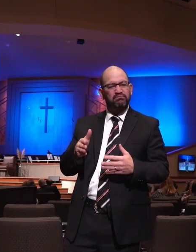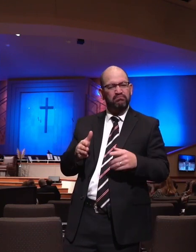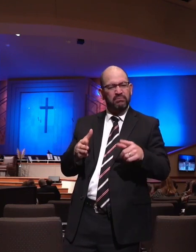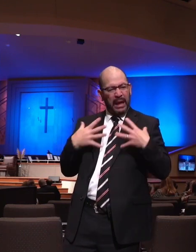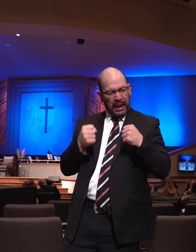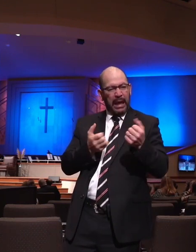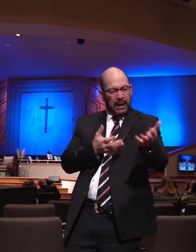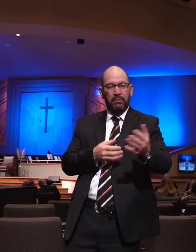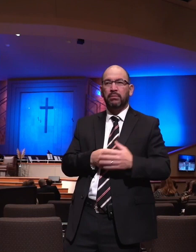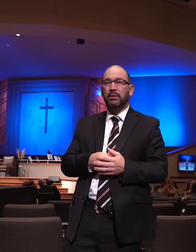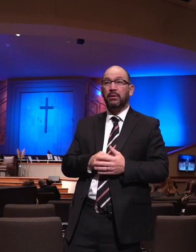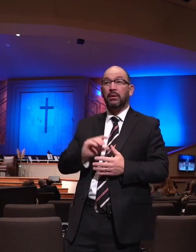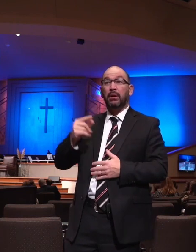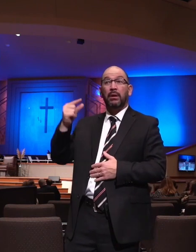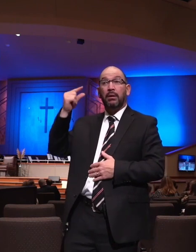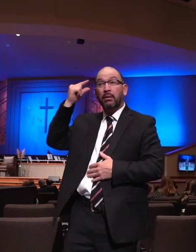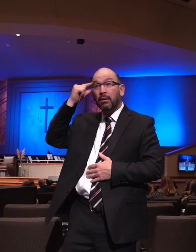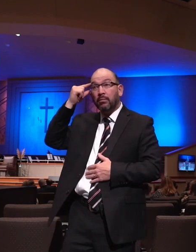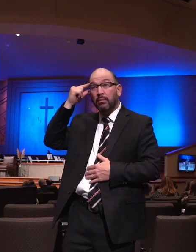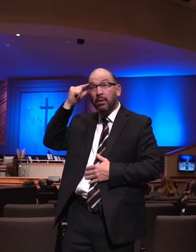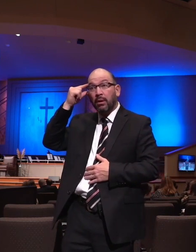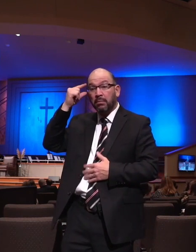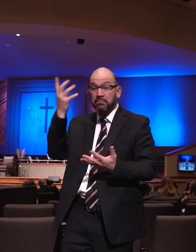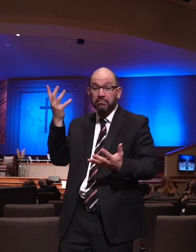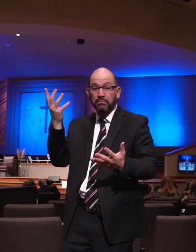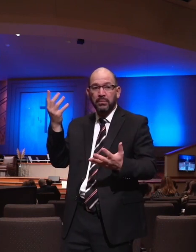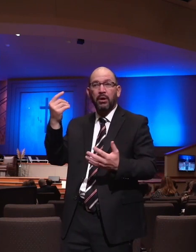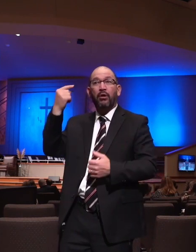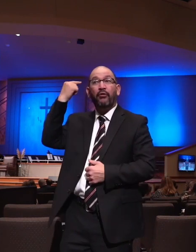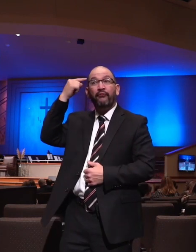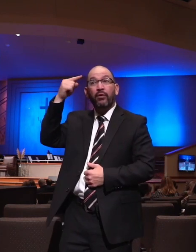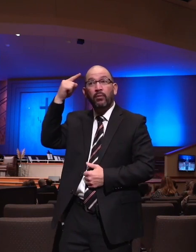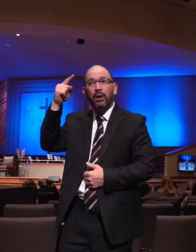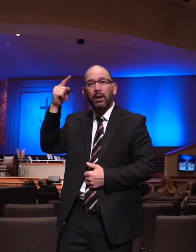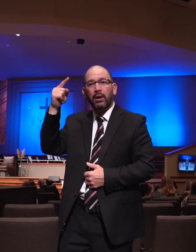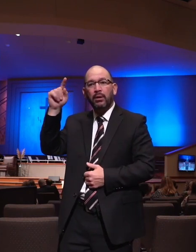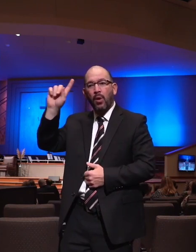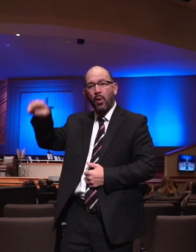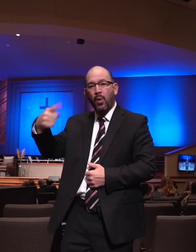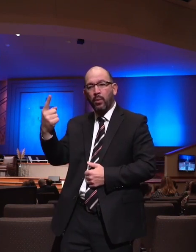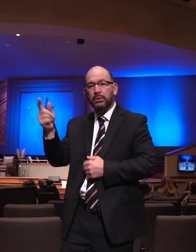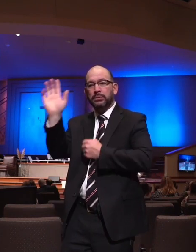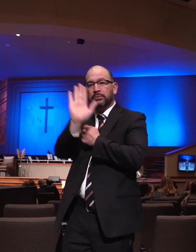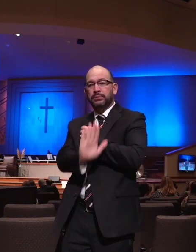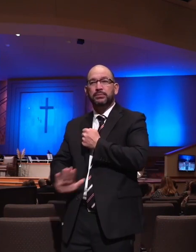anything but to protect us that's the only purpose government is never going